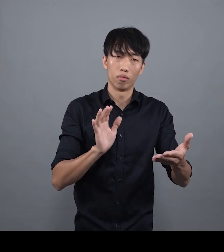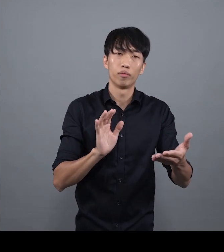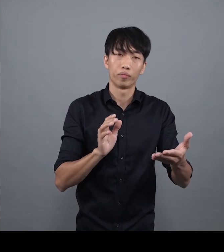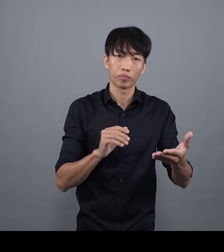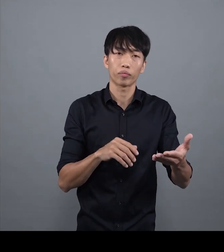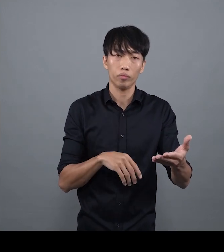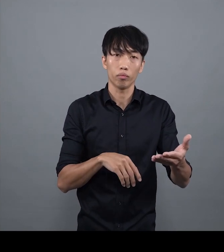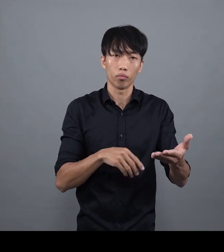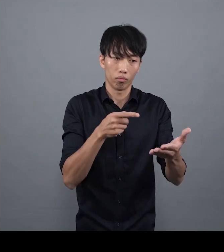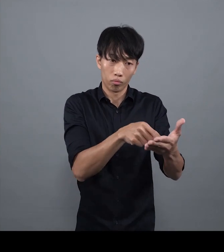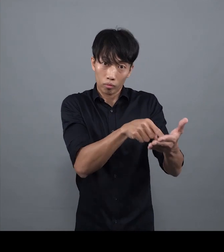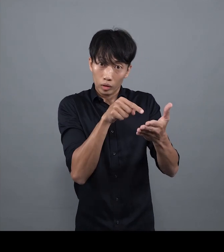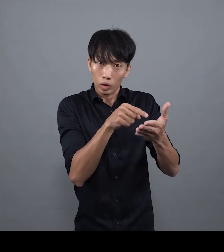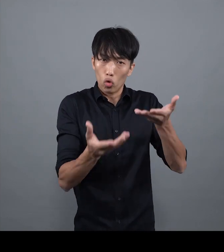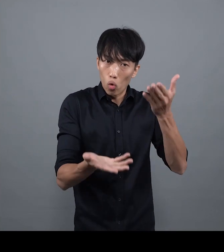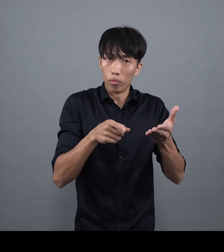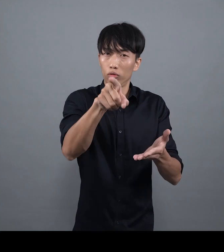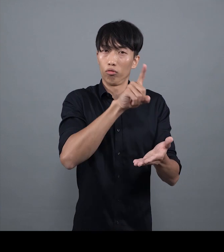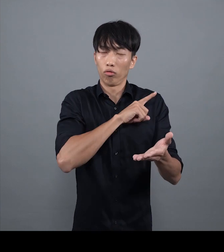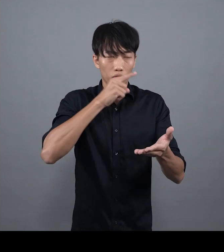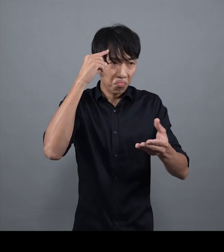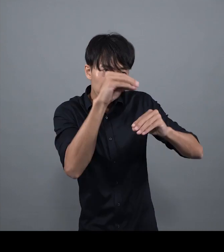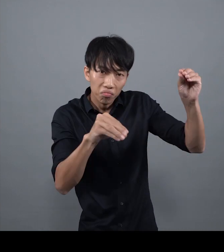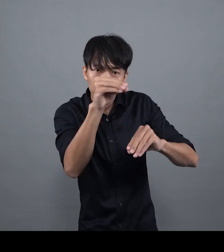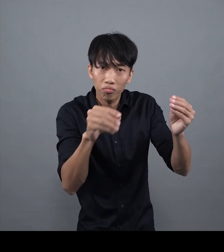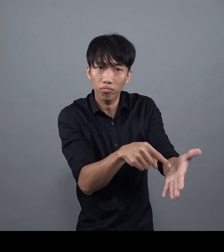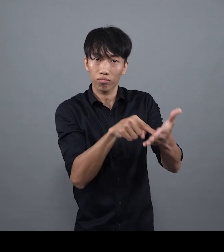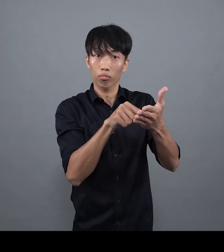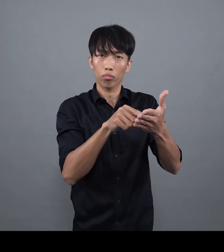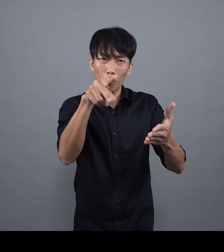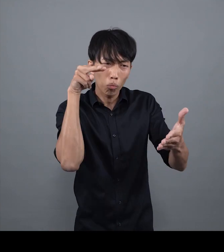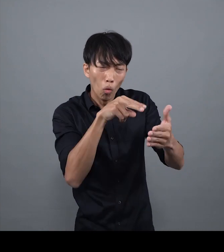because symbols can be made up Why would you stare at them for so long?